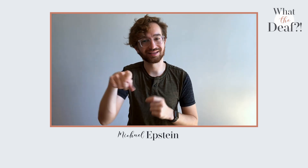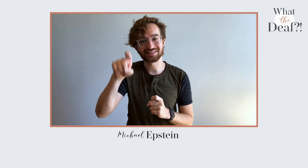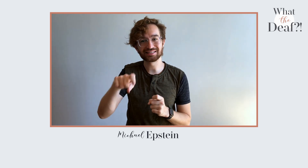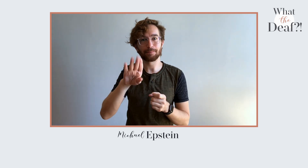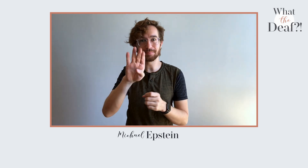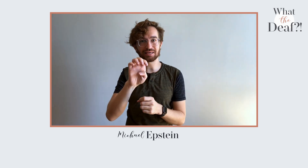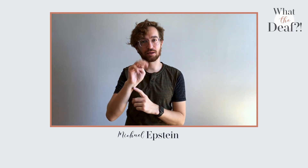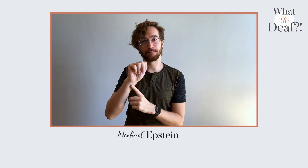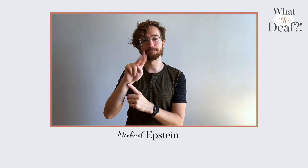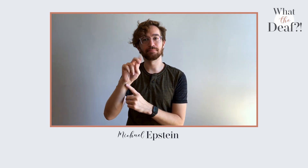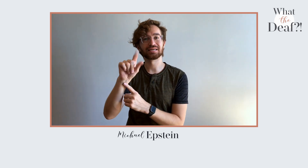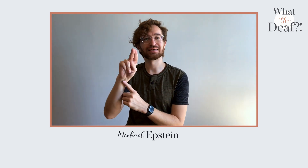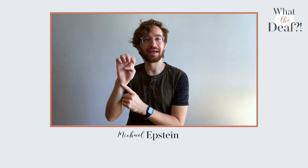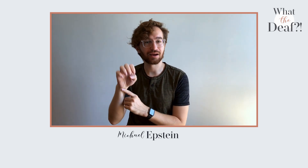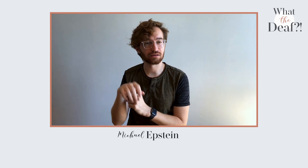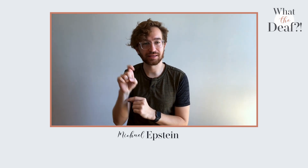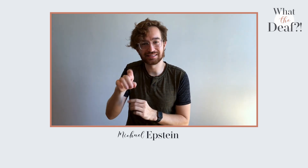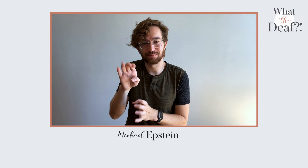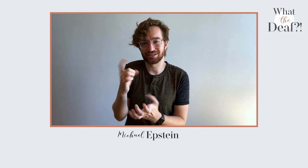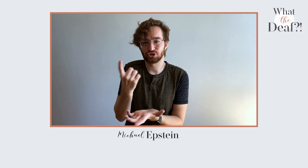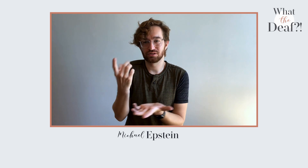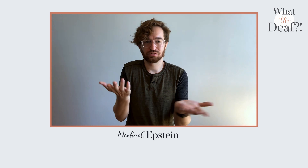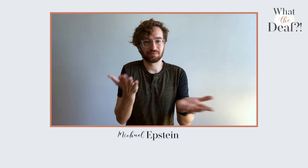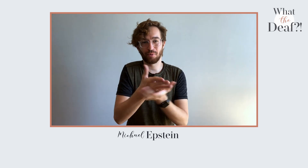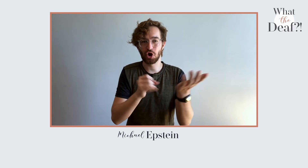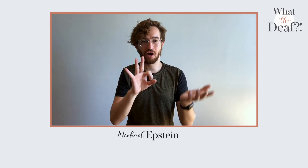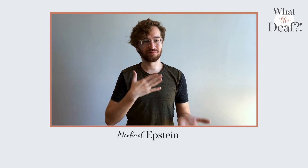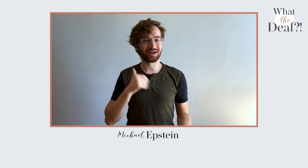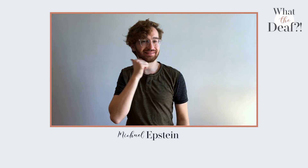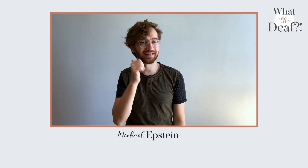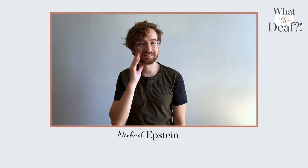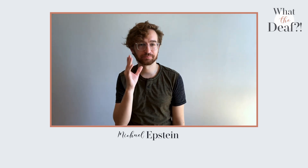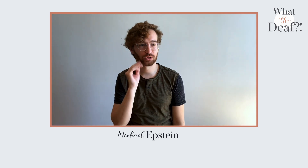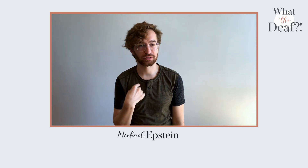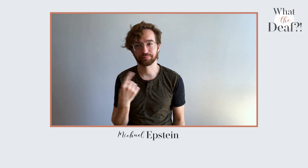other people in the workplace. It should be mundane. It should be part of my daily lived experience.